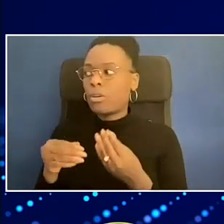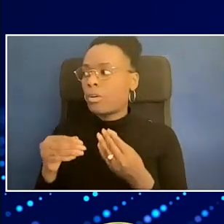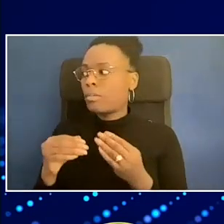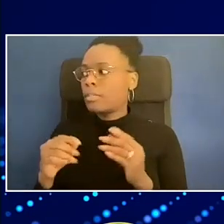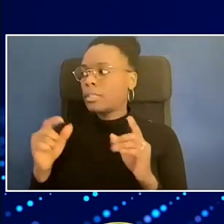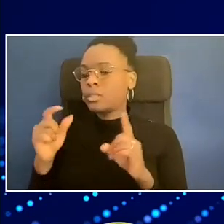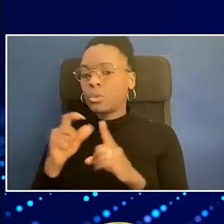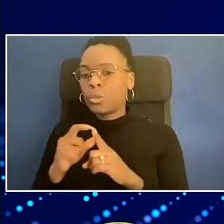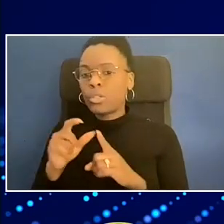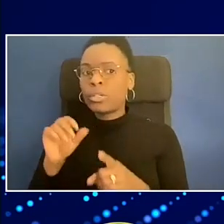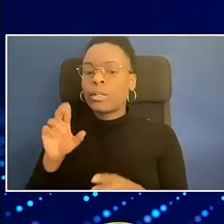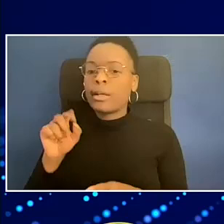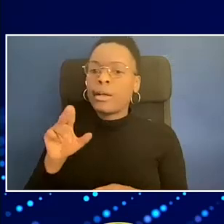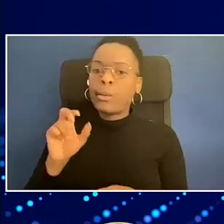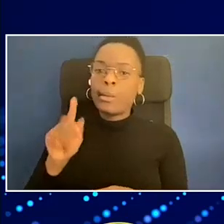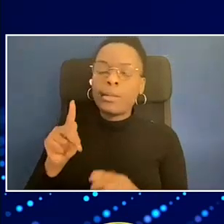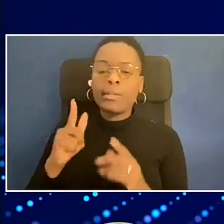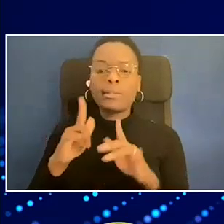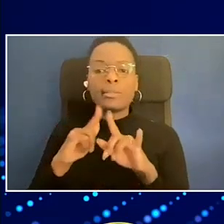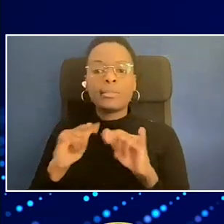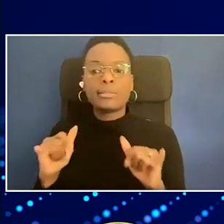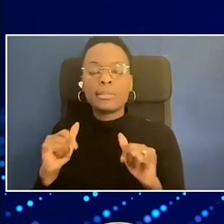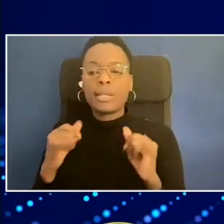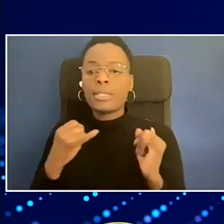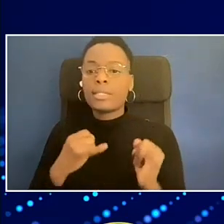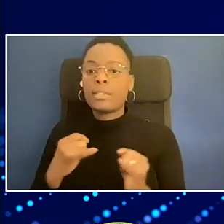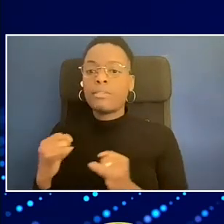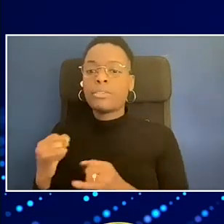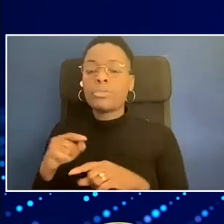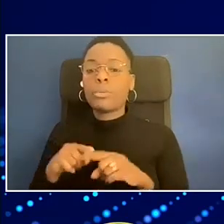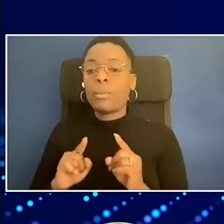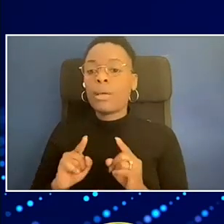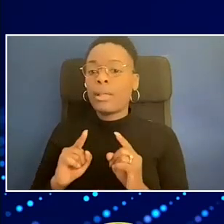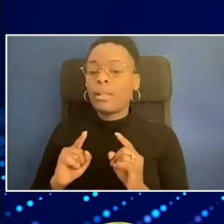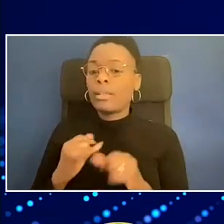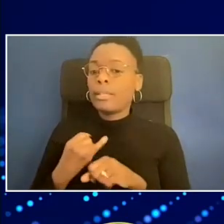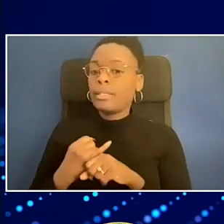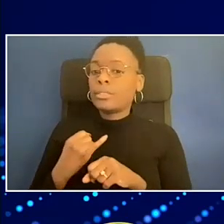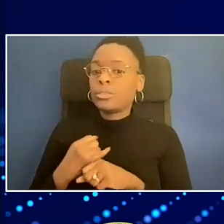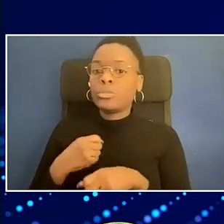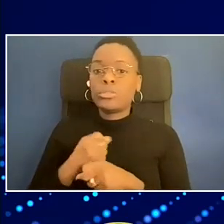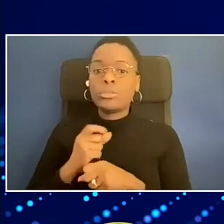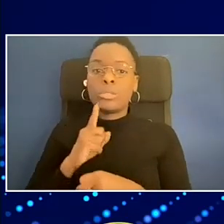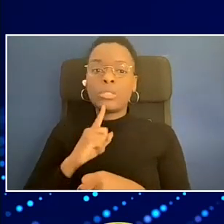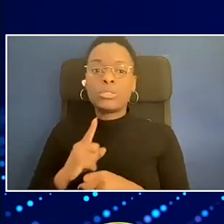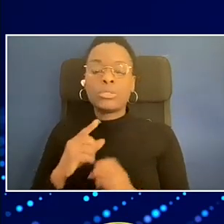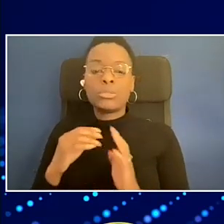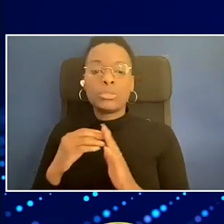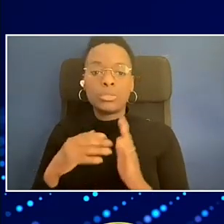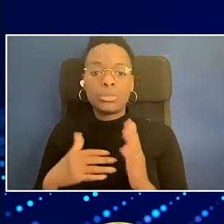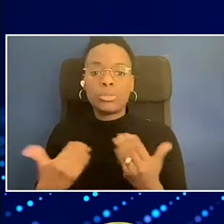as an individual, but the institution, to ensure that the students have- are equipped with the right tools in order to